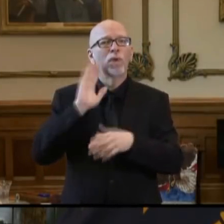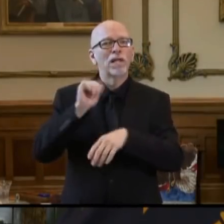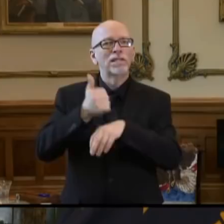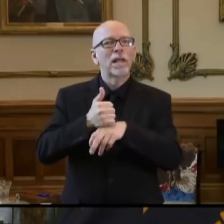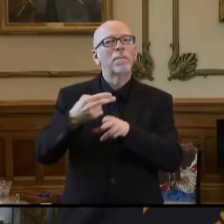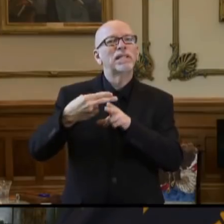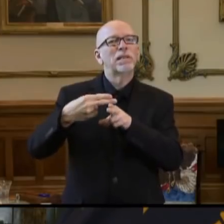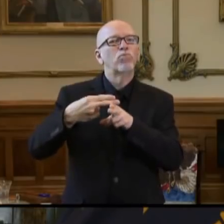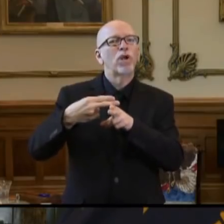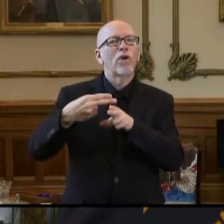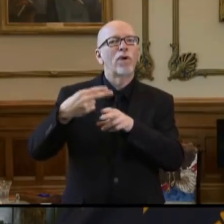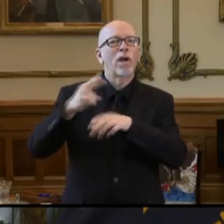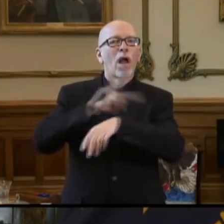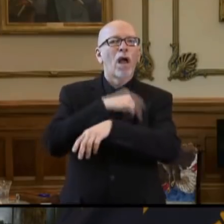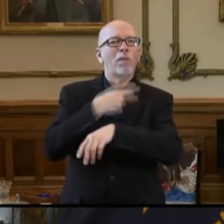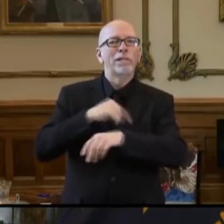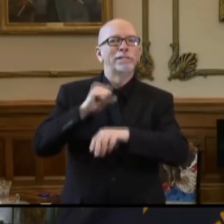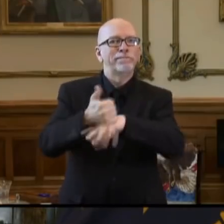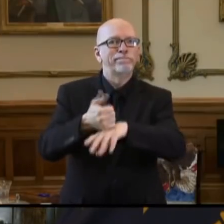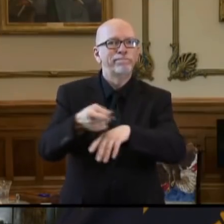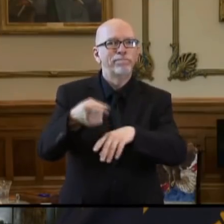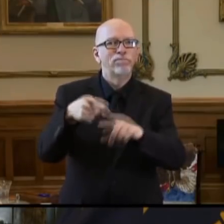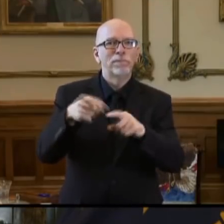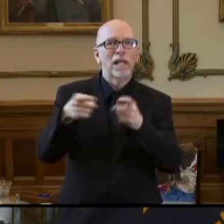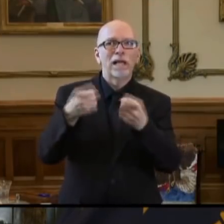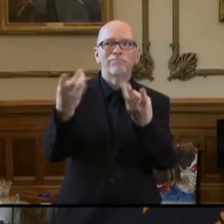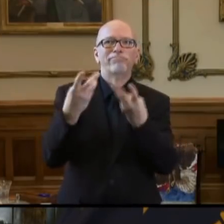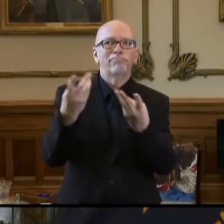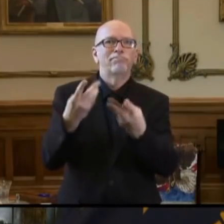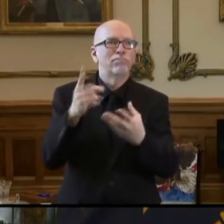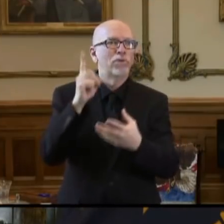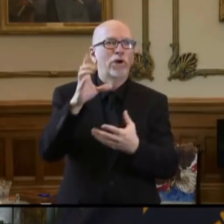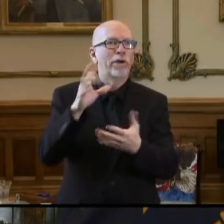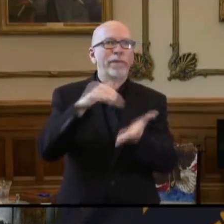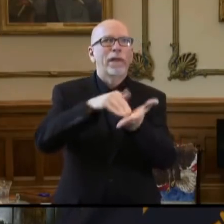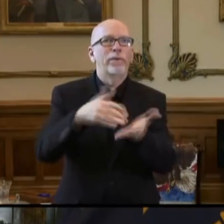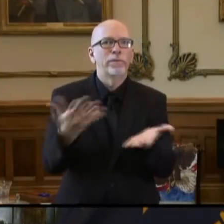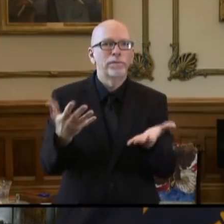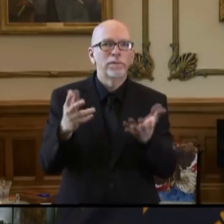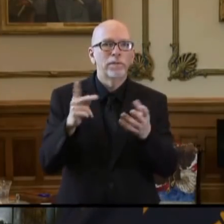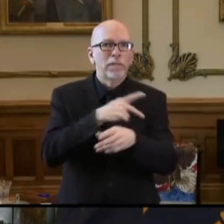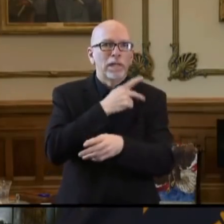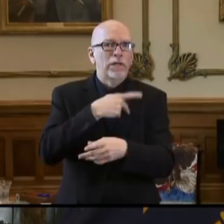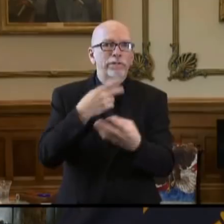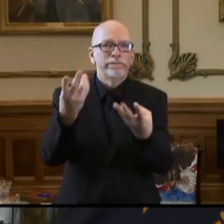FORTH. ARE THERE ANY PLANS LIKE SOME OTHER CITIES ARE DOING IN BALTIMORE, CHICAGO, NEW YORK TO SET UP TEMPORARY FIELD